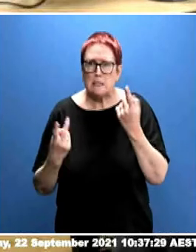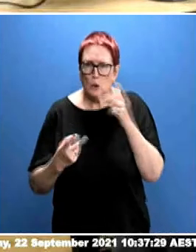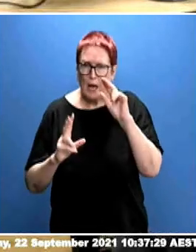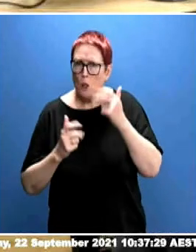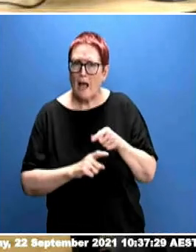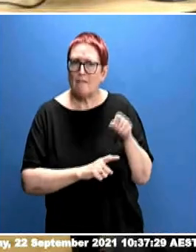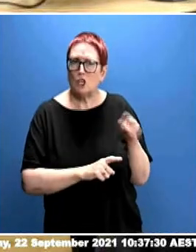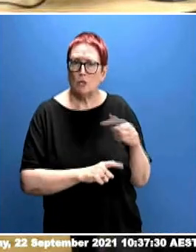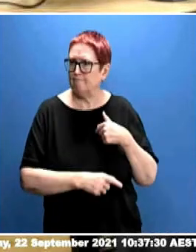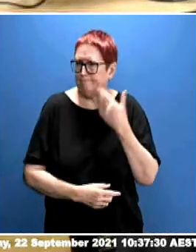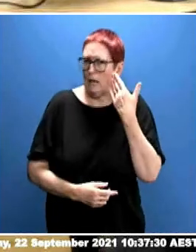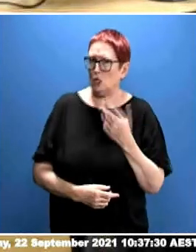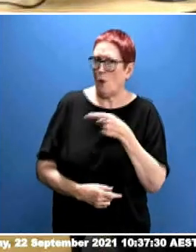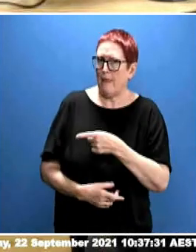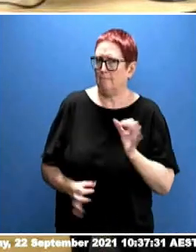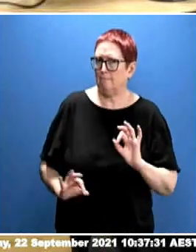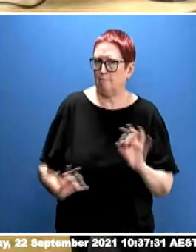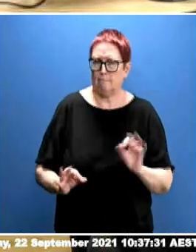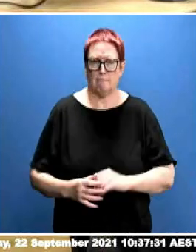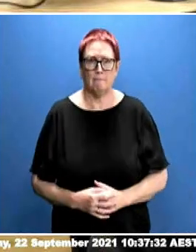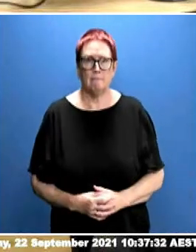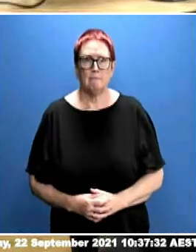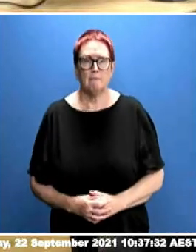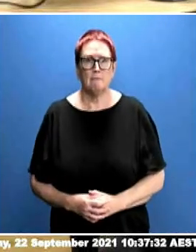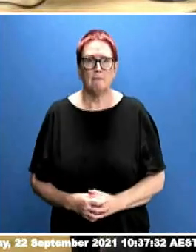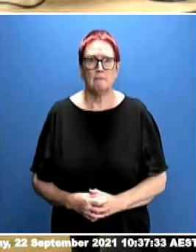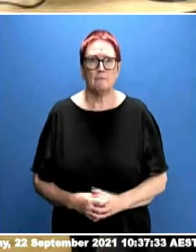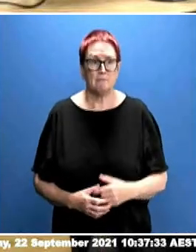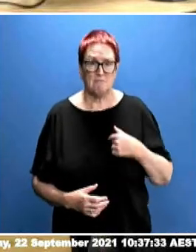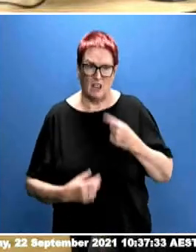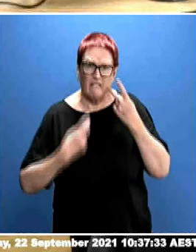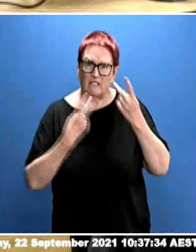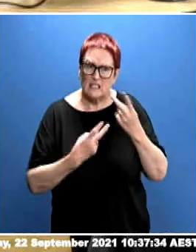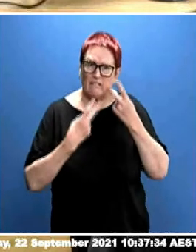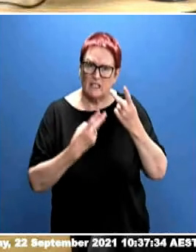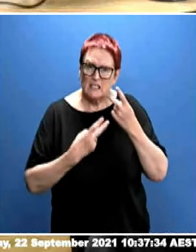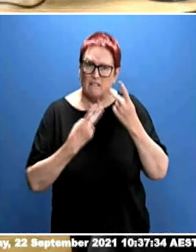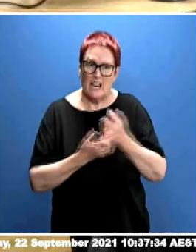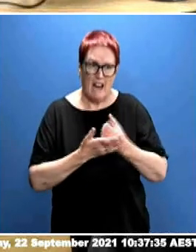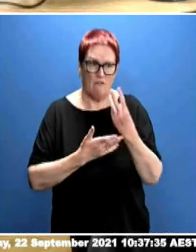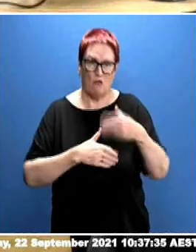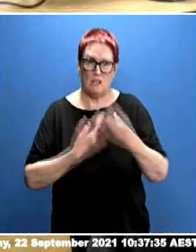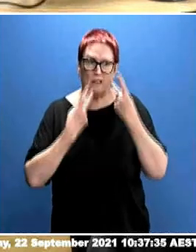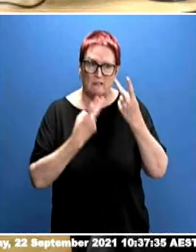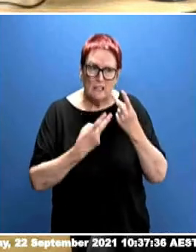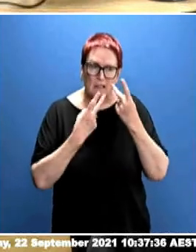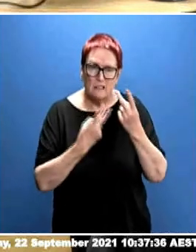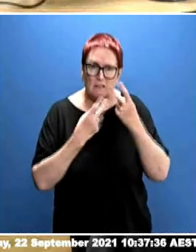No, I wasn't aware at the time. We were doing like visits every three days up at the hospital and I thought